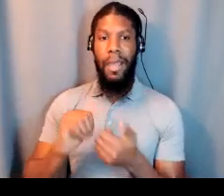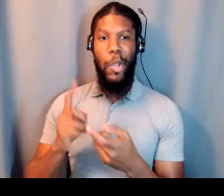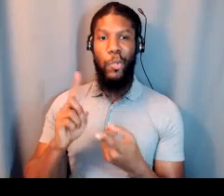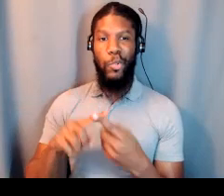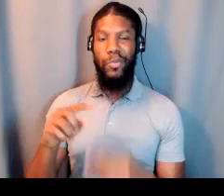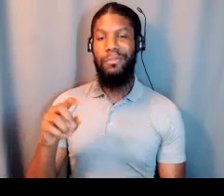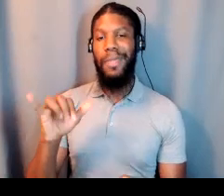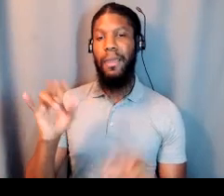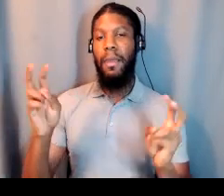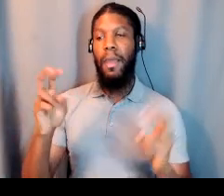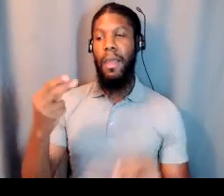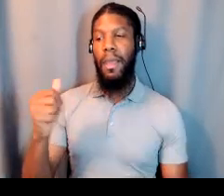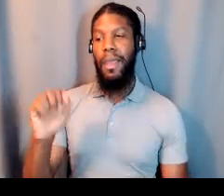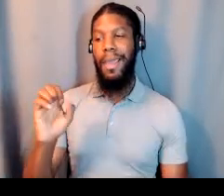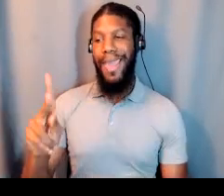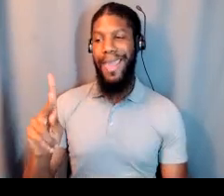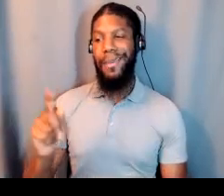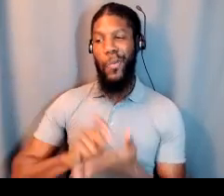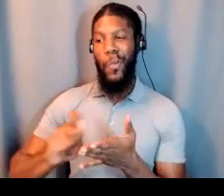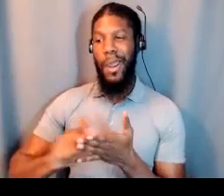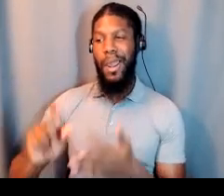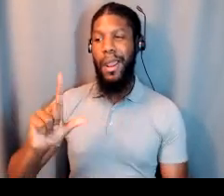from UHV [University of Houston-Victoria] to help us implement this process,